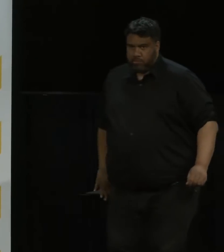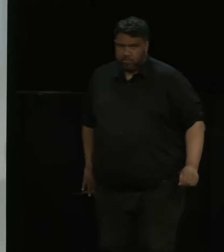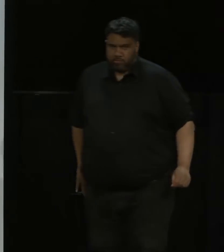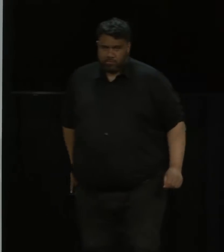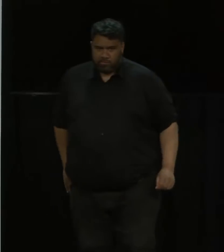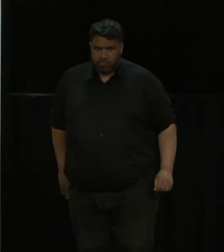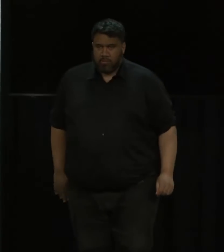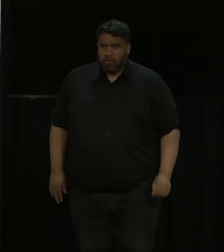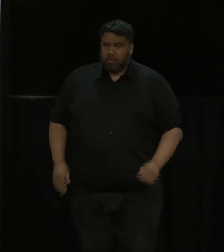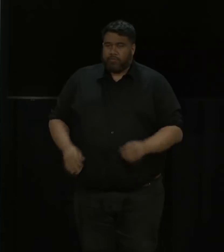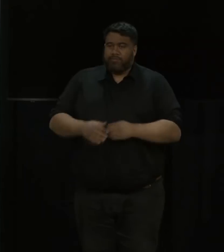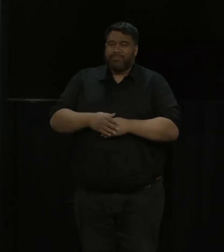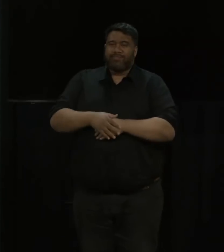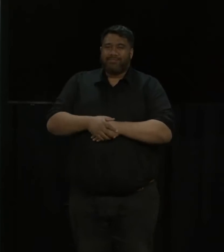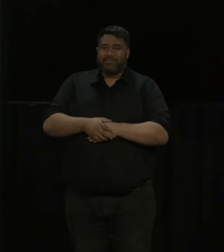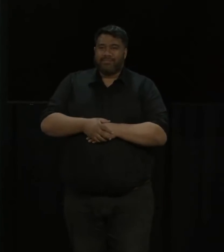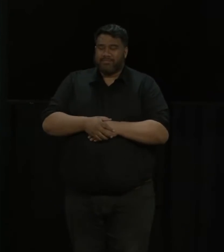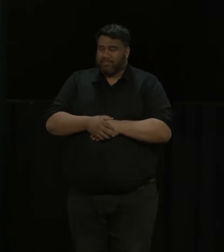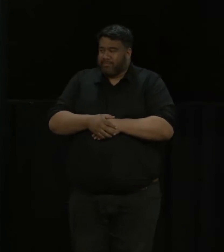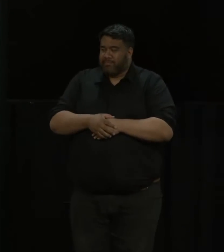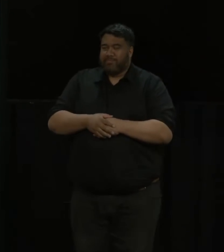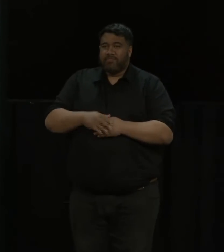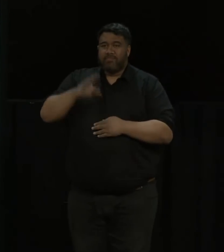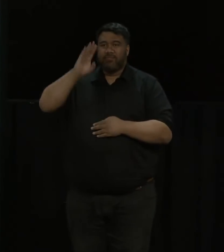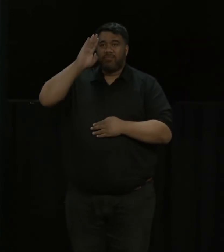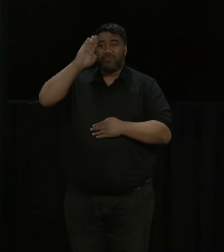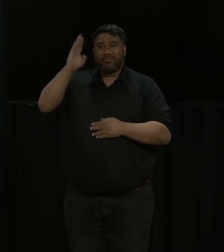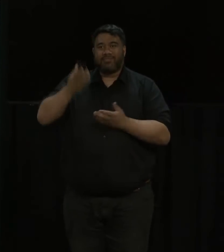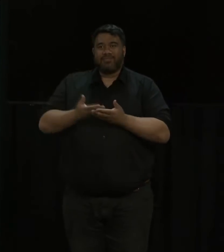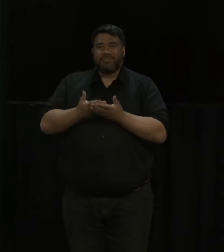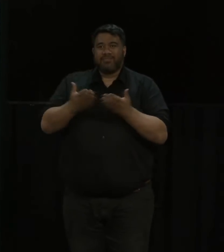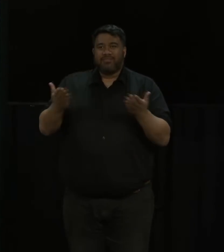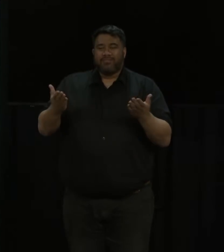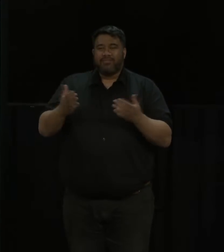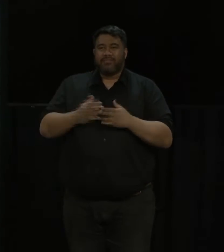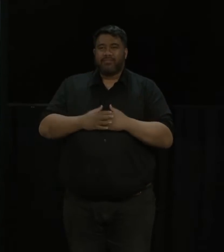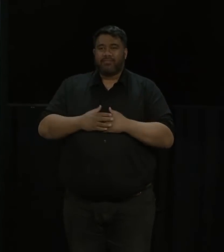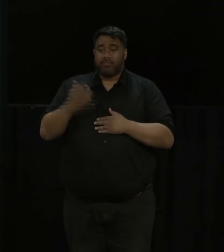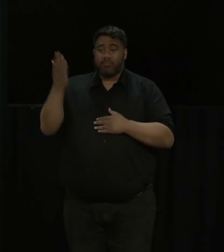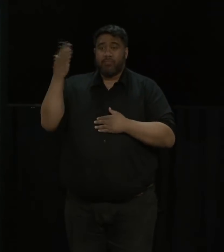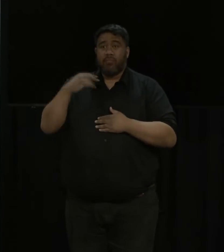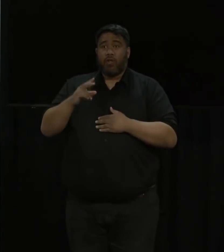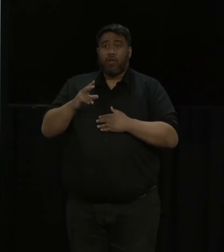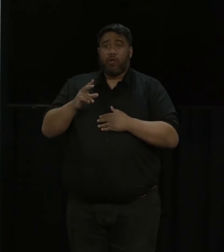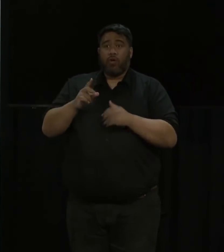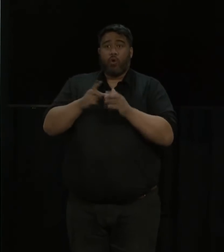This program will be captioned live by Ai-Media.